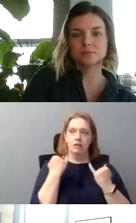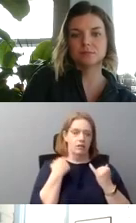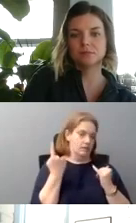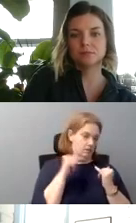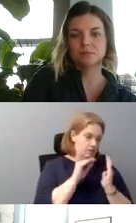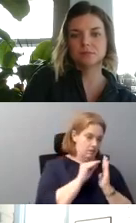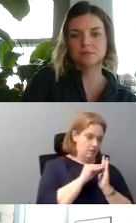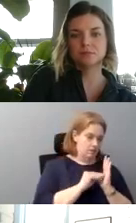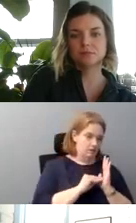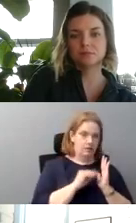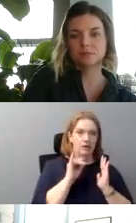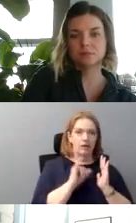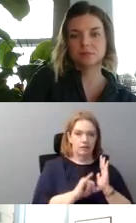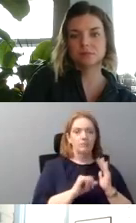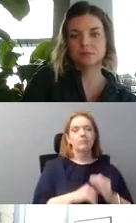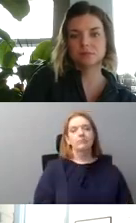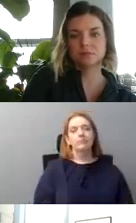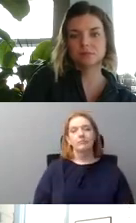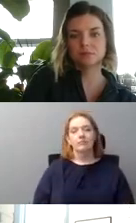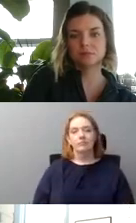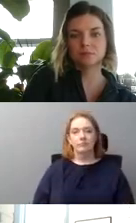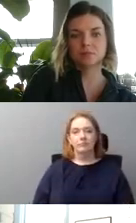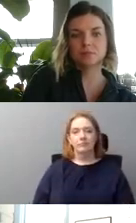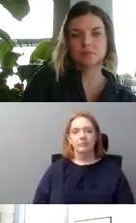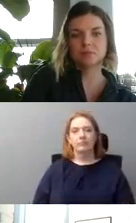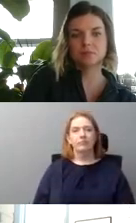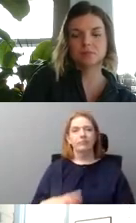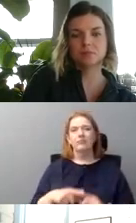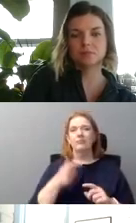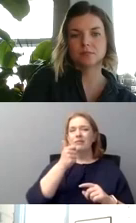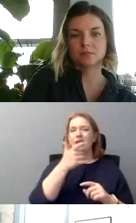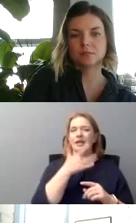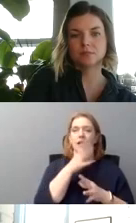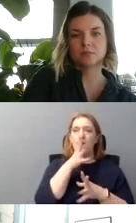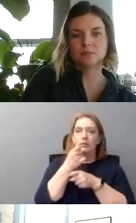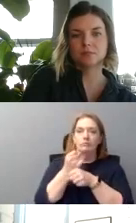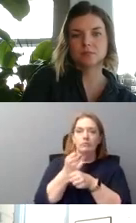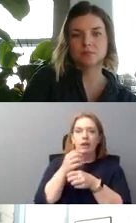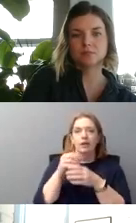studio space, but I think also he would make work in the grotto under, you know, in the basement,